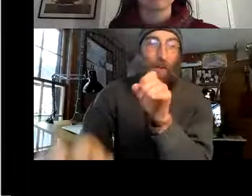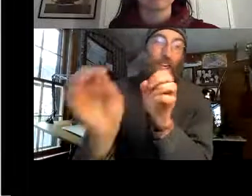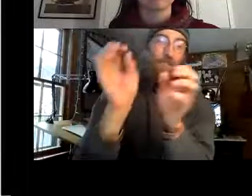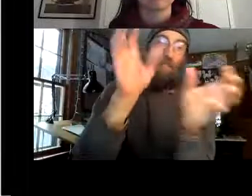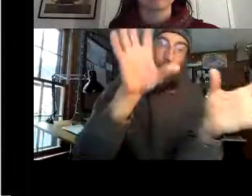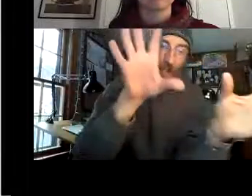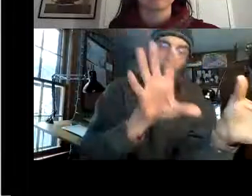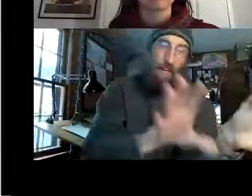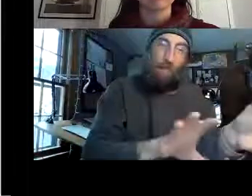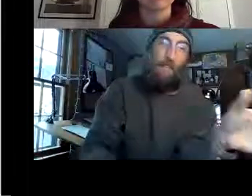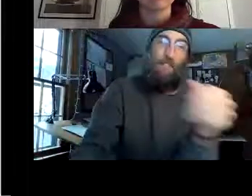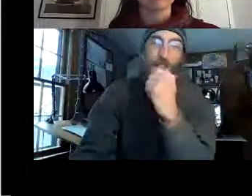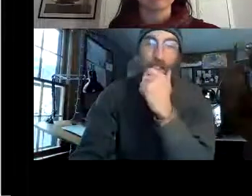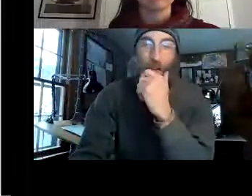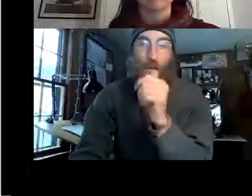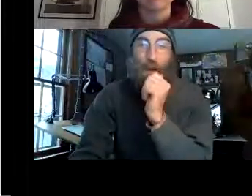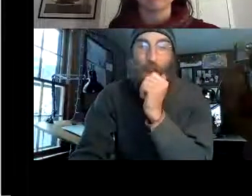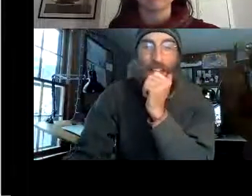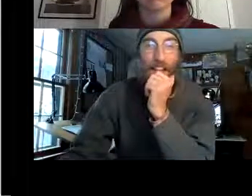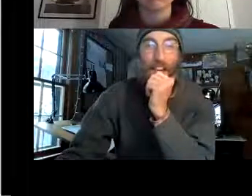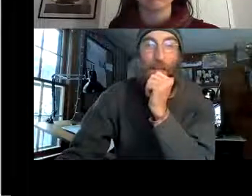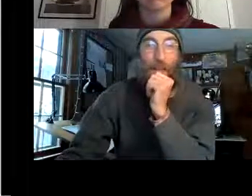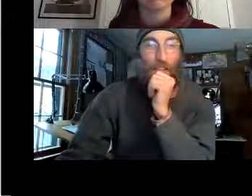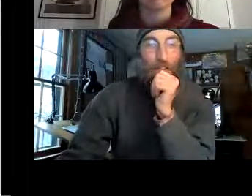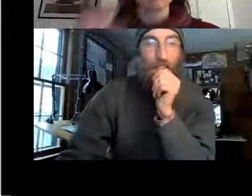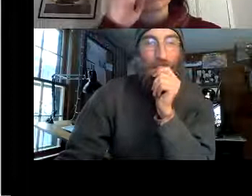So I'm going in for, and finding pictures. Oh we'll come back to that picture. First